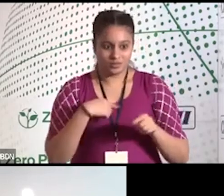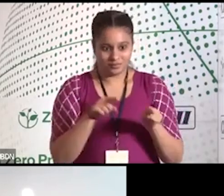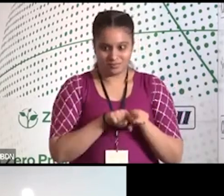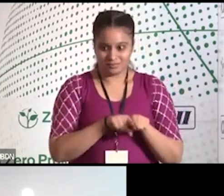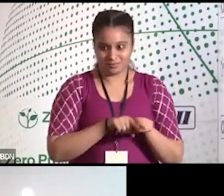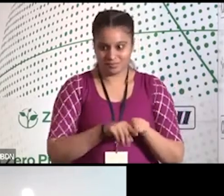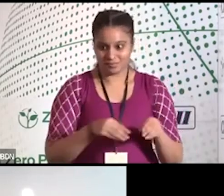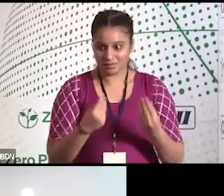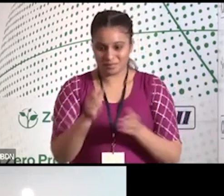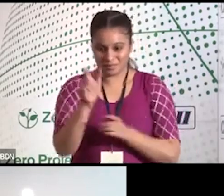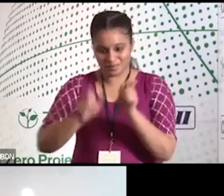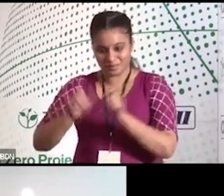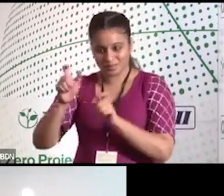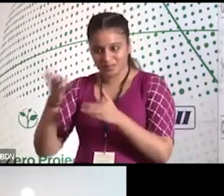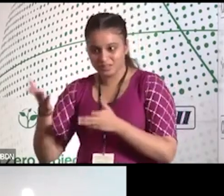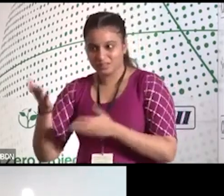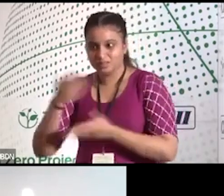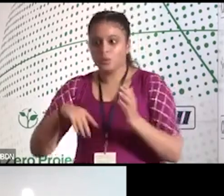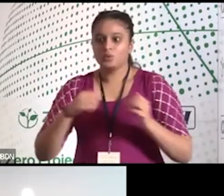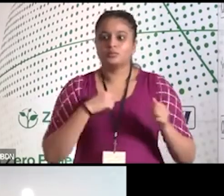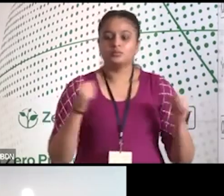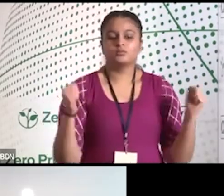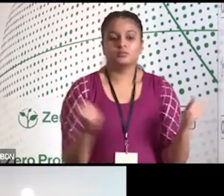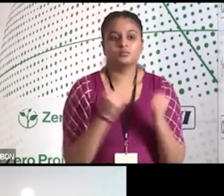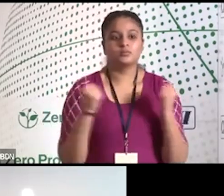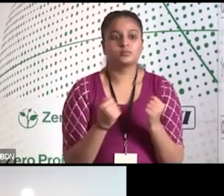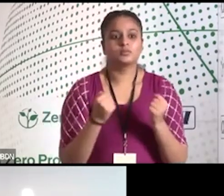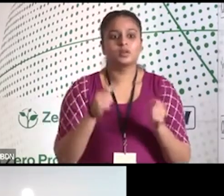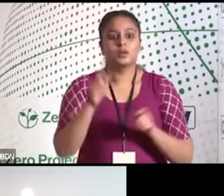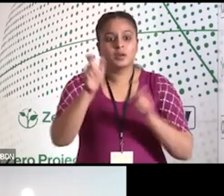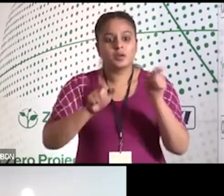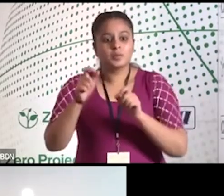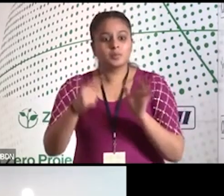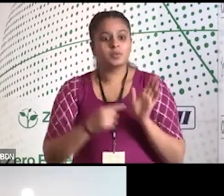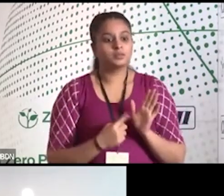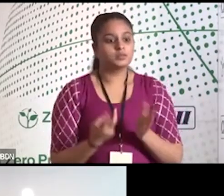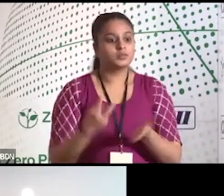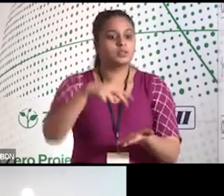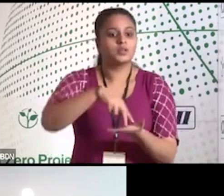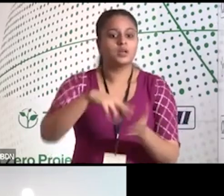our entire effort is that how do we bring them to the forefront? So they lead?